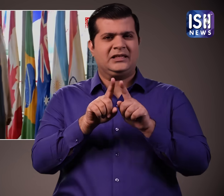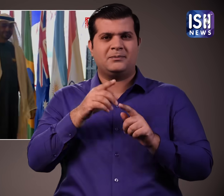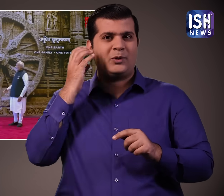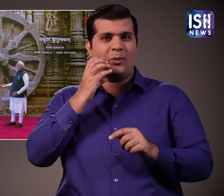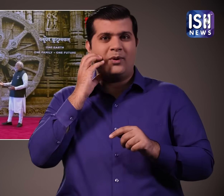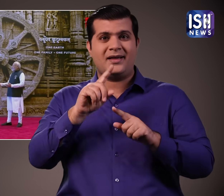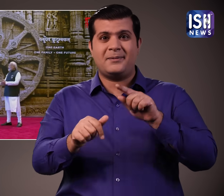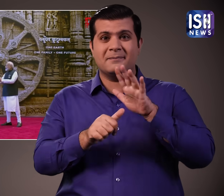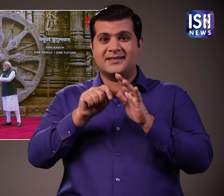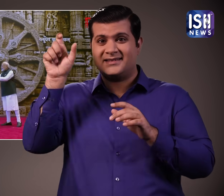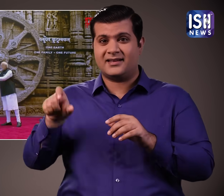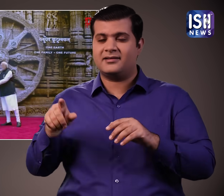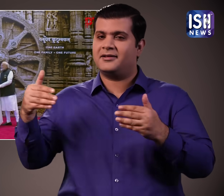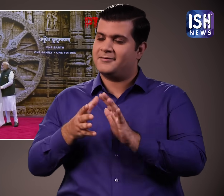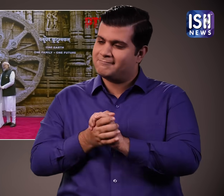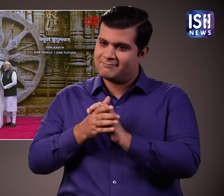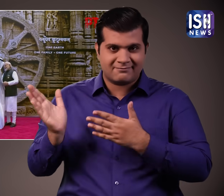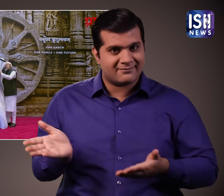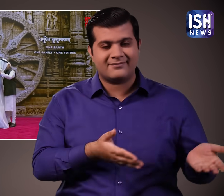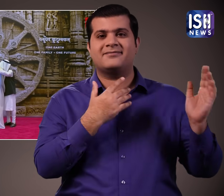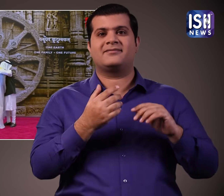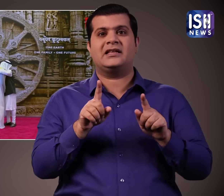UAE President Sheikh Mohamed was also greeted by the Prime Minister.